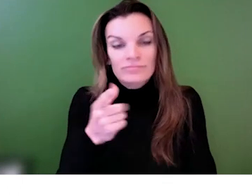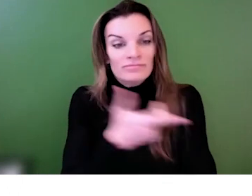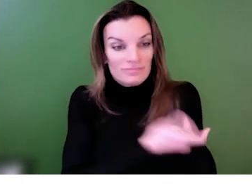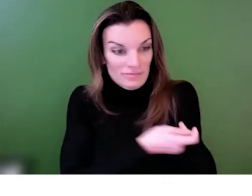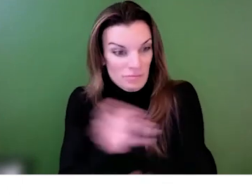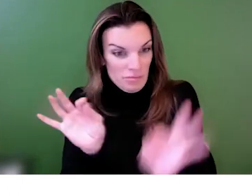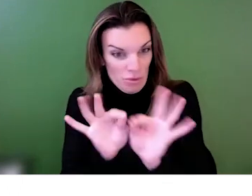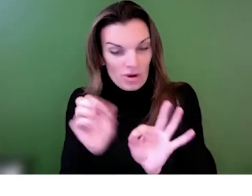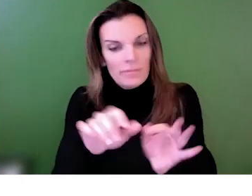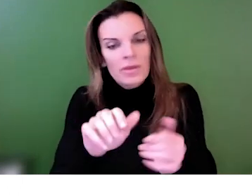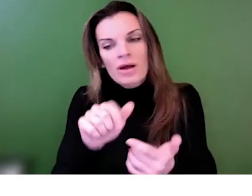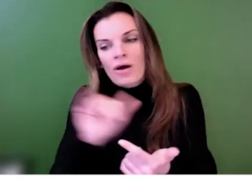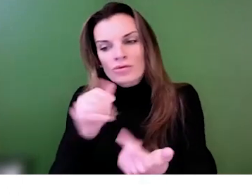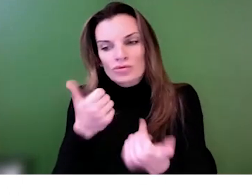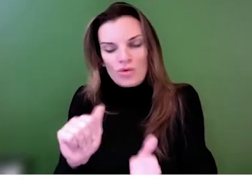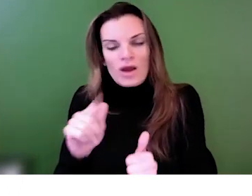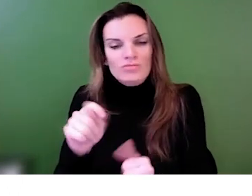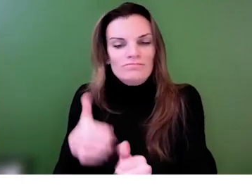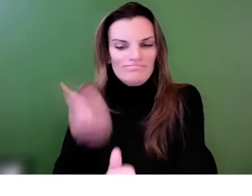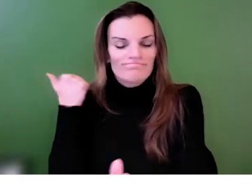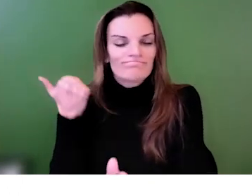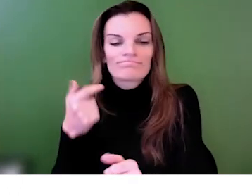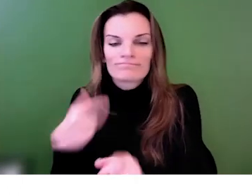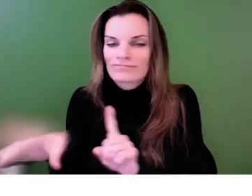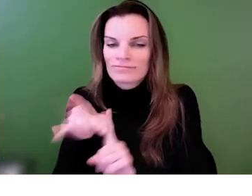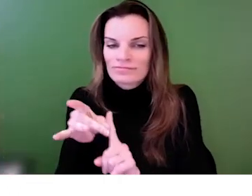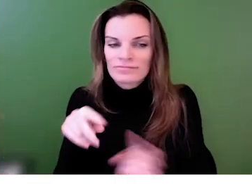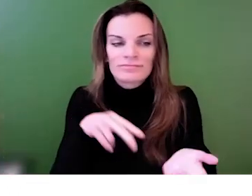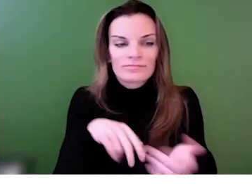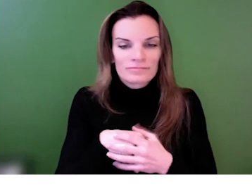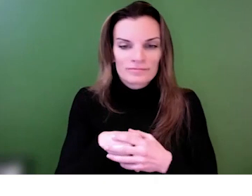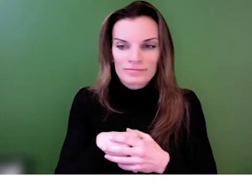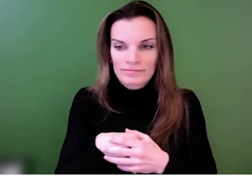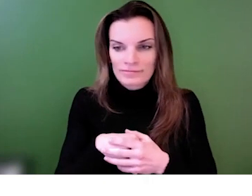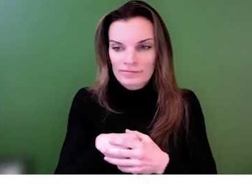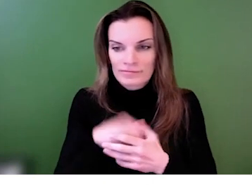to try to not get COVID. And that is something I don't have a slide on. But I